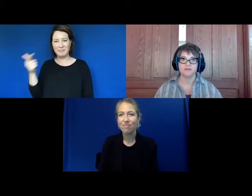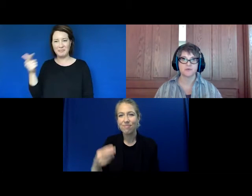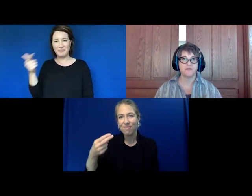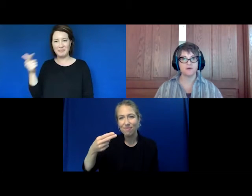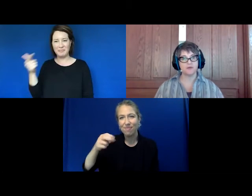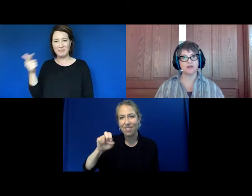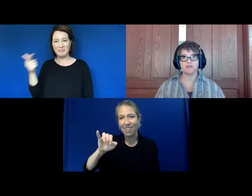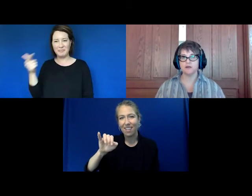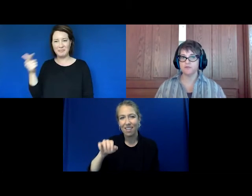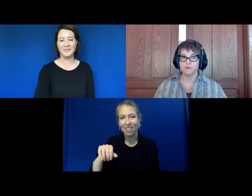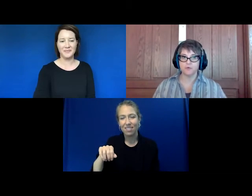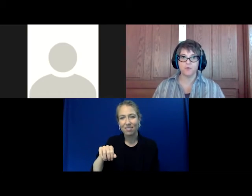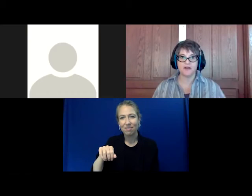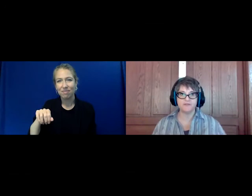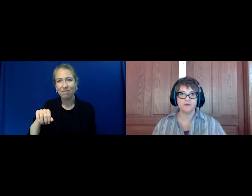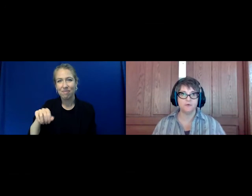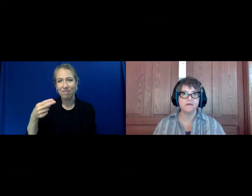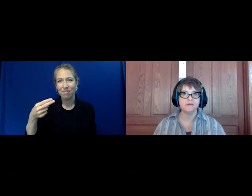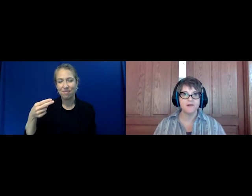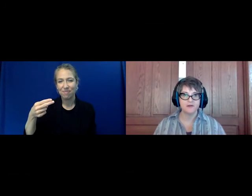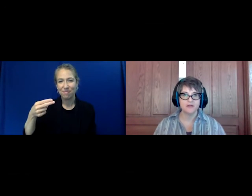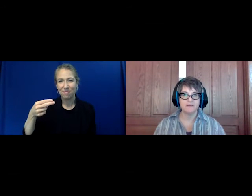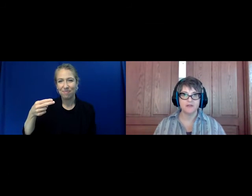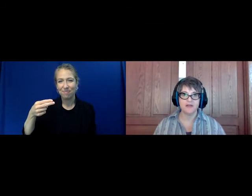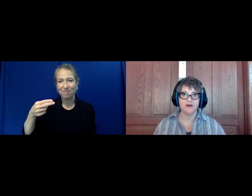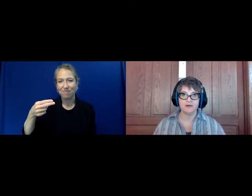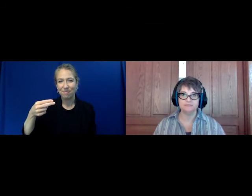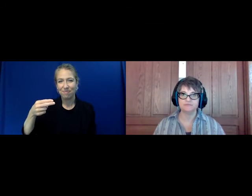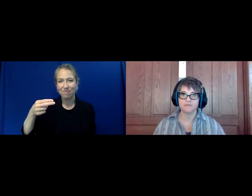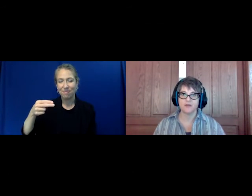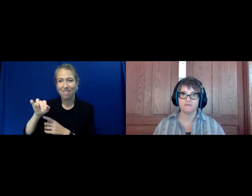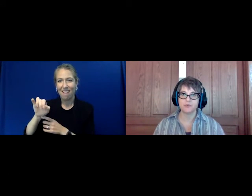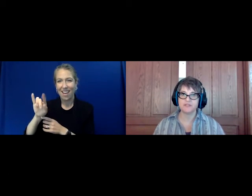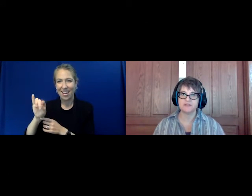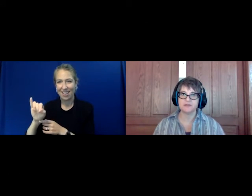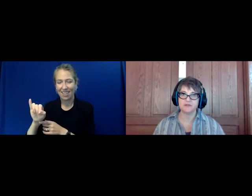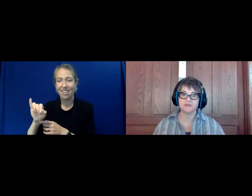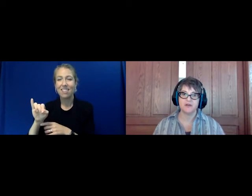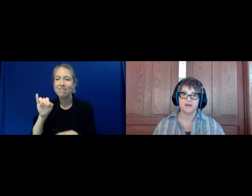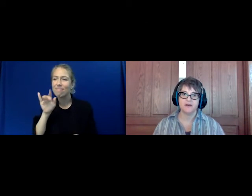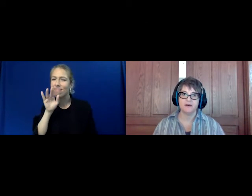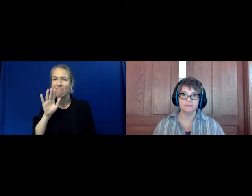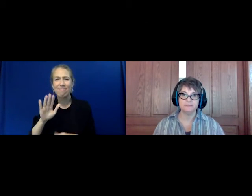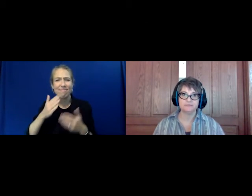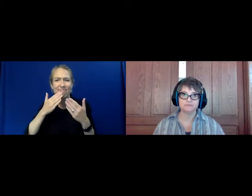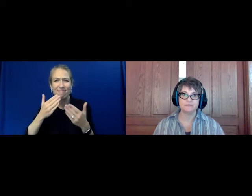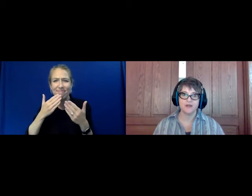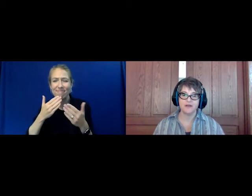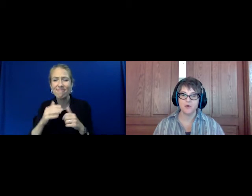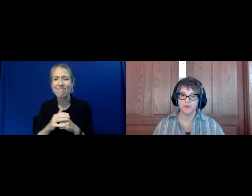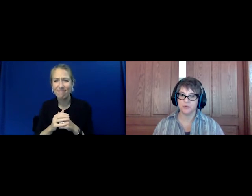It's great that we got to hear from quite a few of the presenters, and now we will go